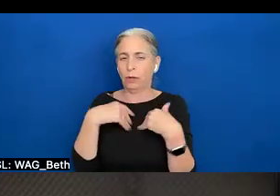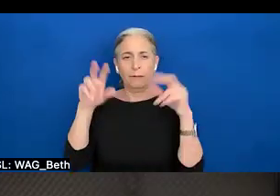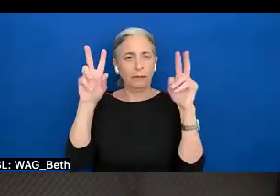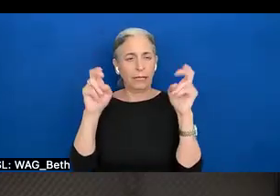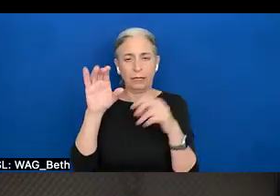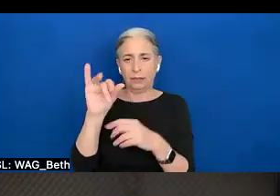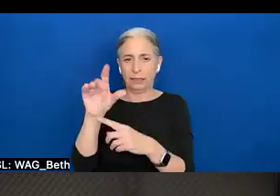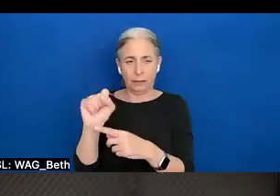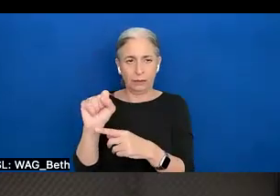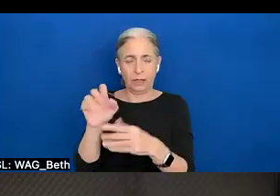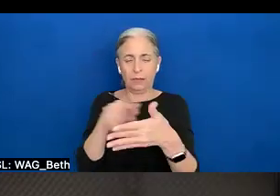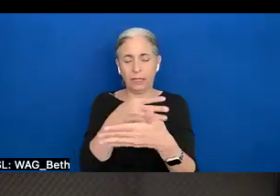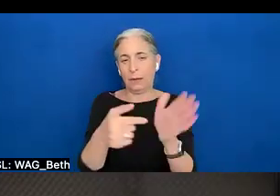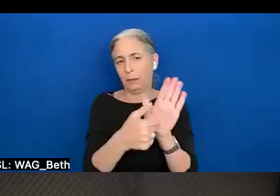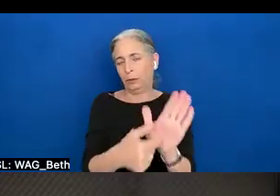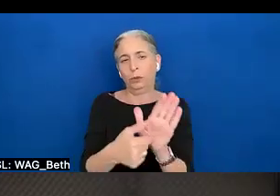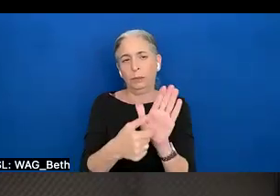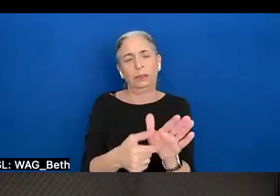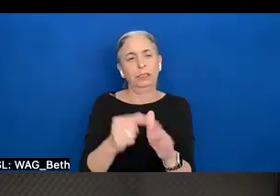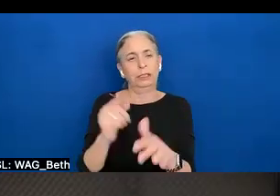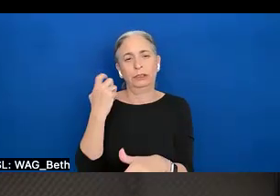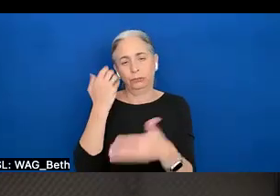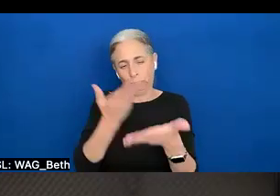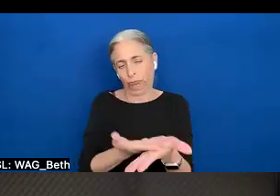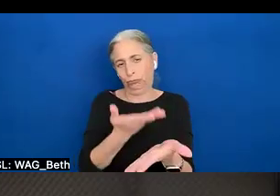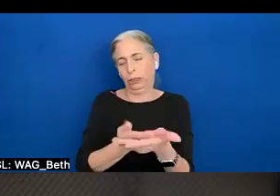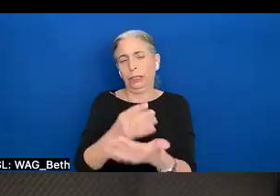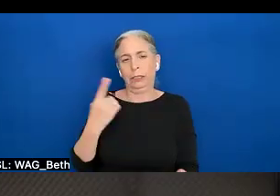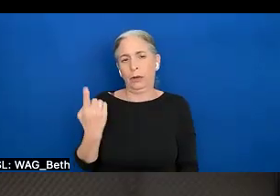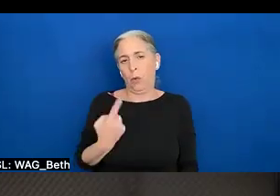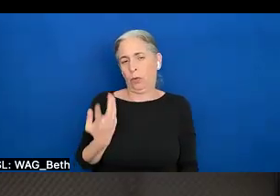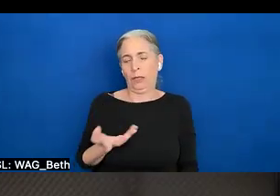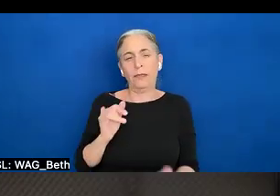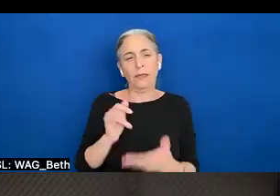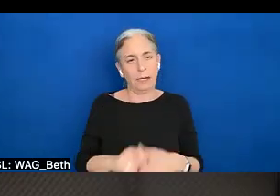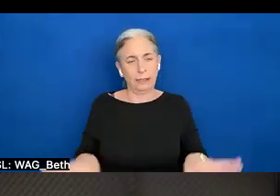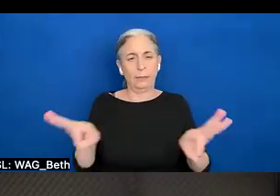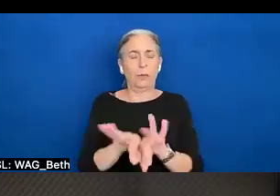The table is representing just the data. And that's very important.